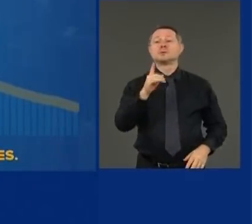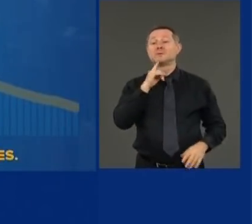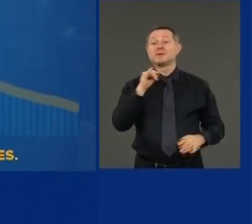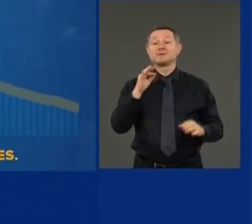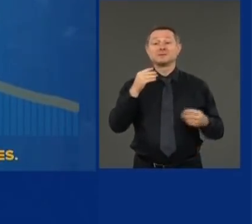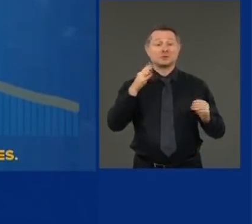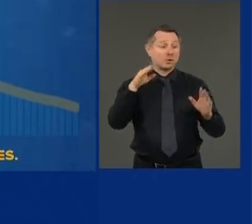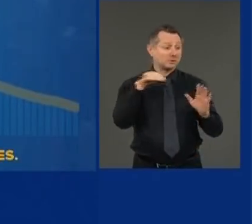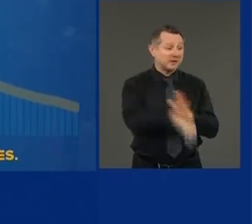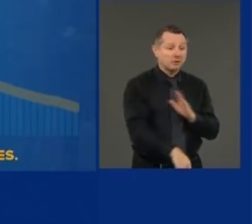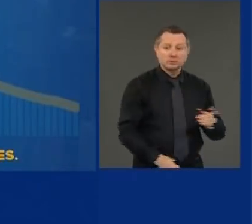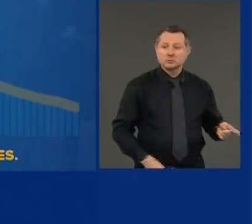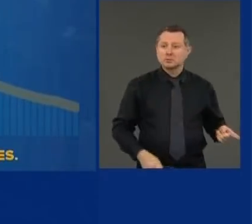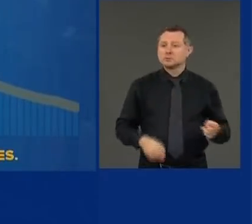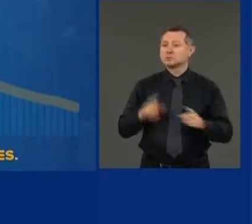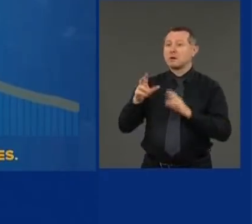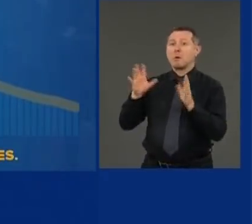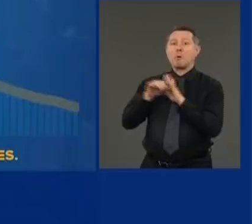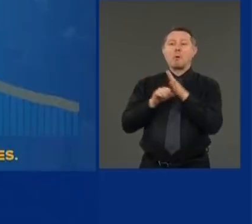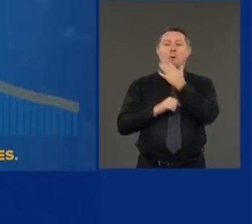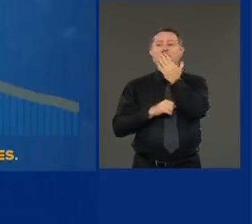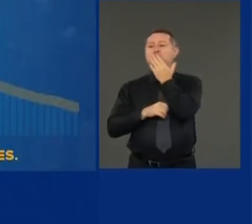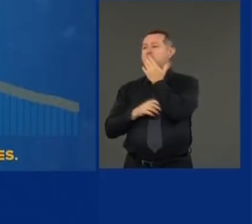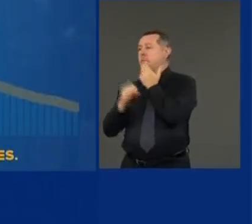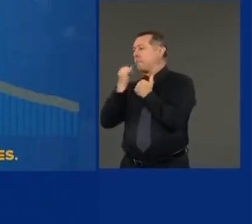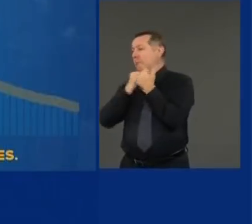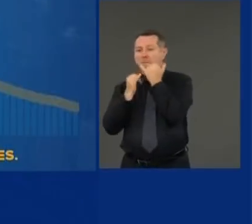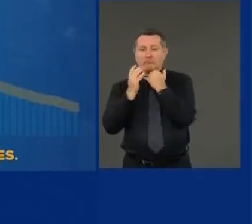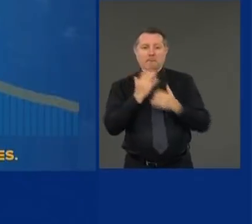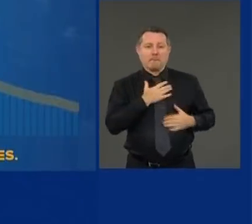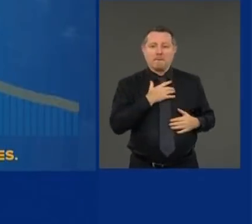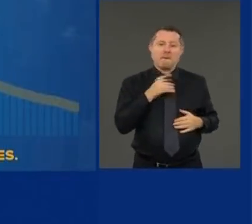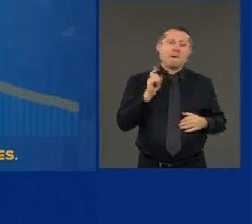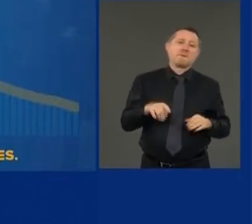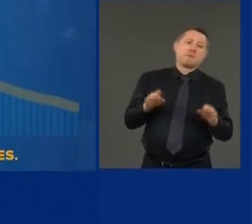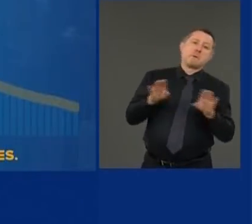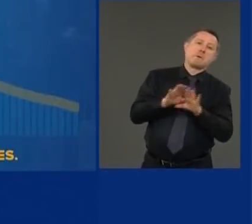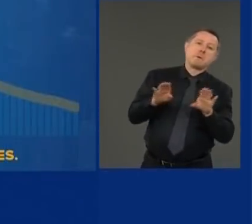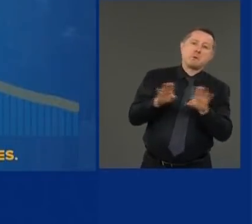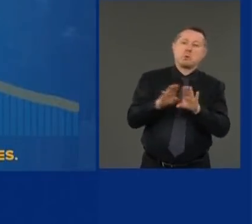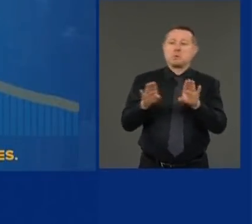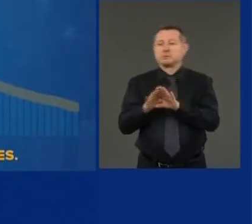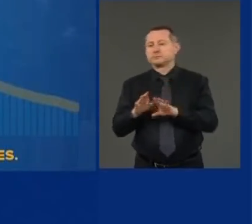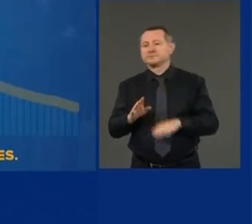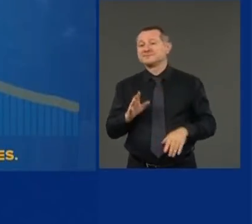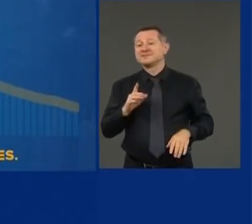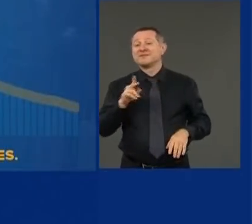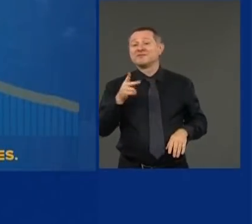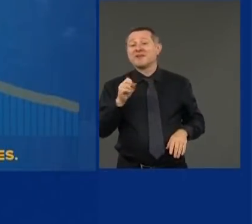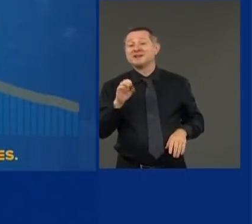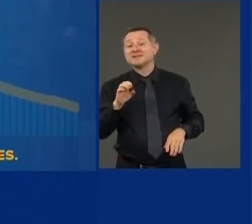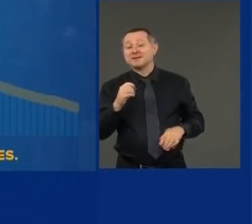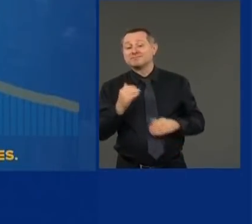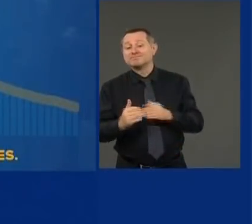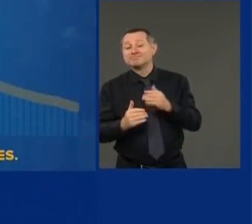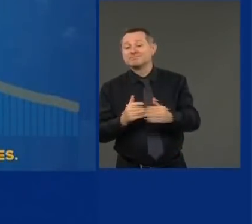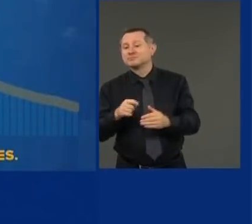REOPENED, EVERYBODY COMES OUT, THE VIRUS GOES UP, STOCK MARKET GOES DOWN AND NOW THE STATES ARE